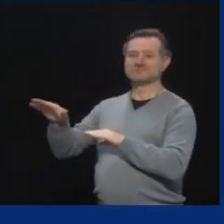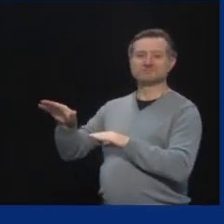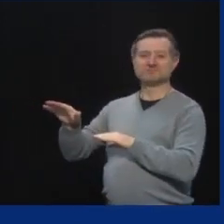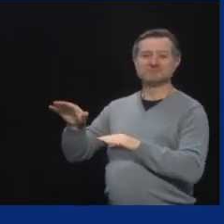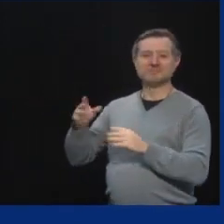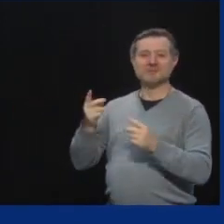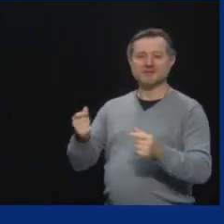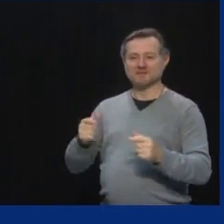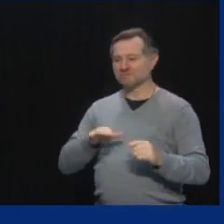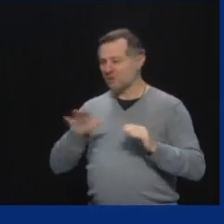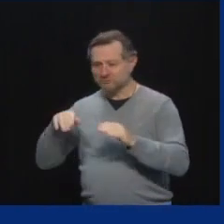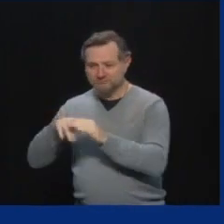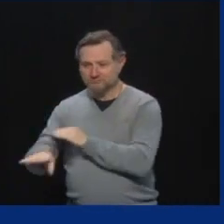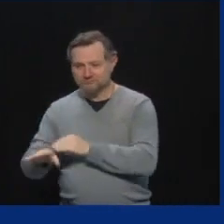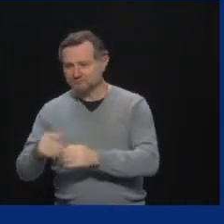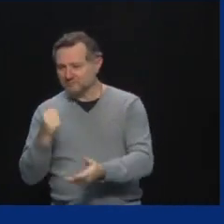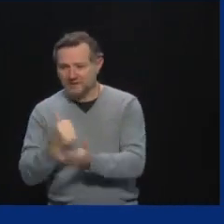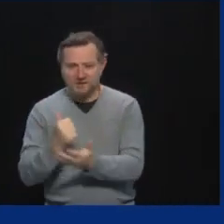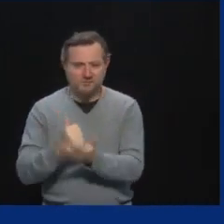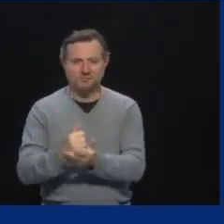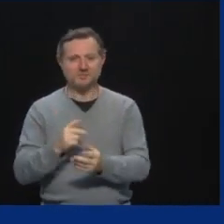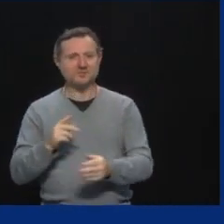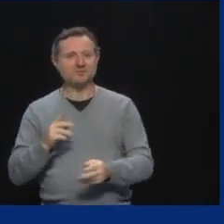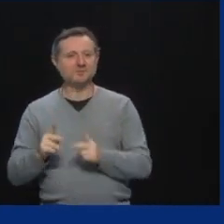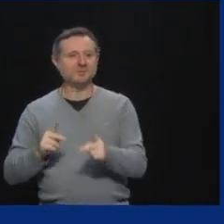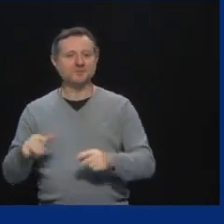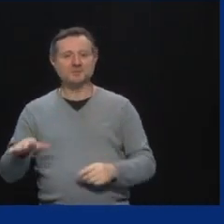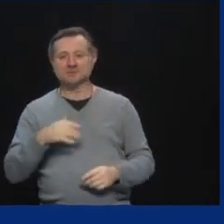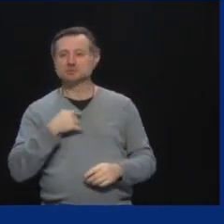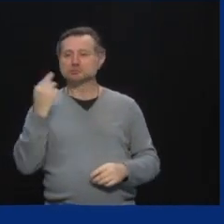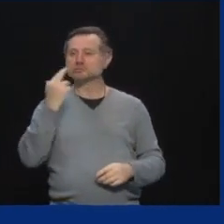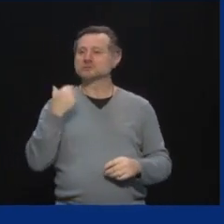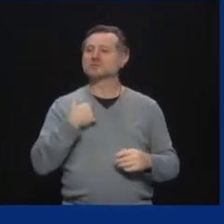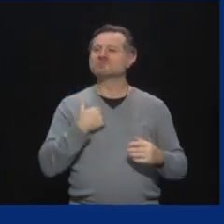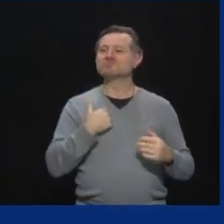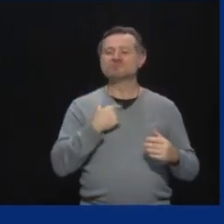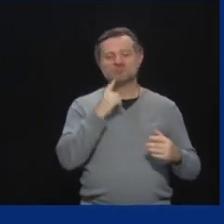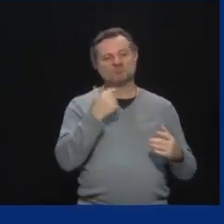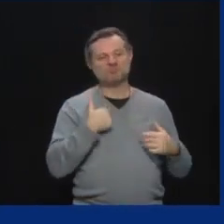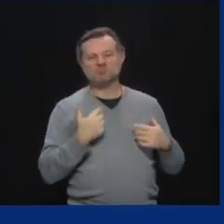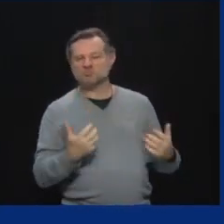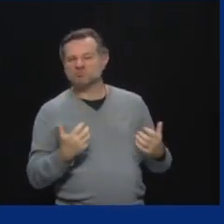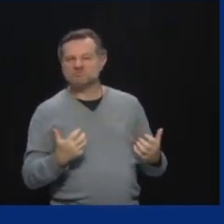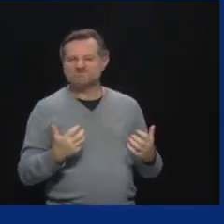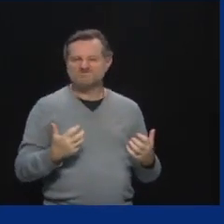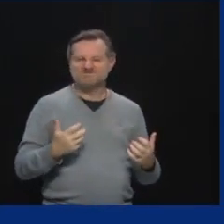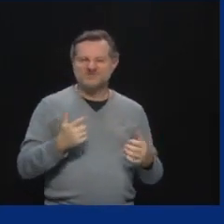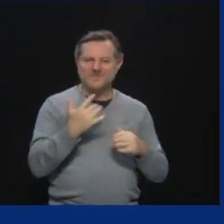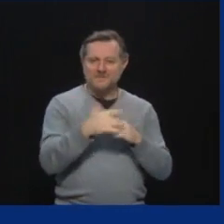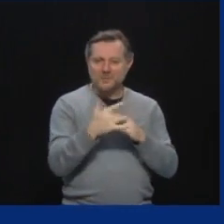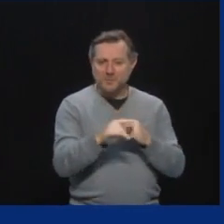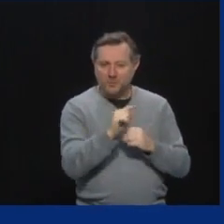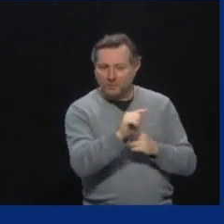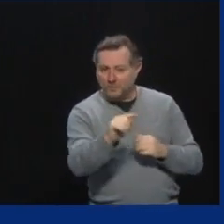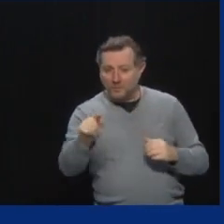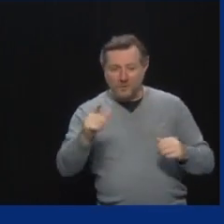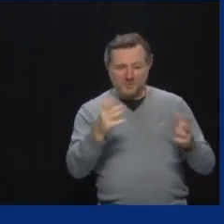people and that's what I want to make sure that we just broaden the available pool of people to help solve this. If we got to that point. But I would say